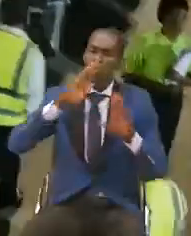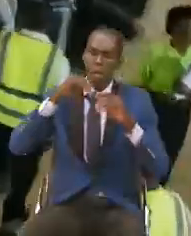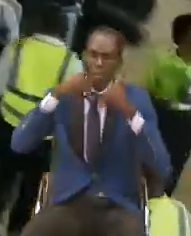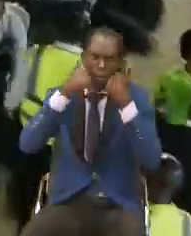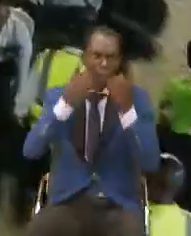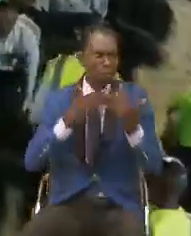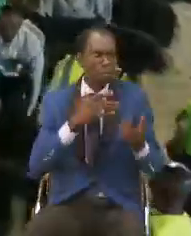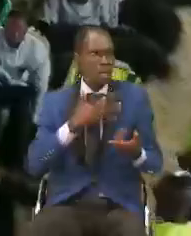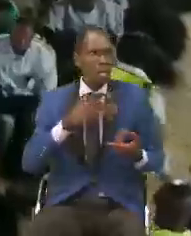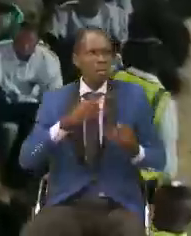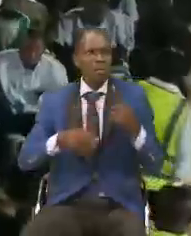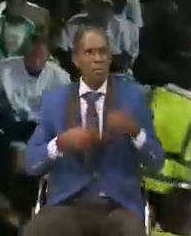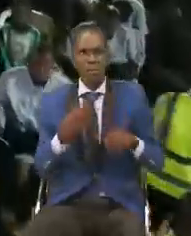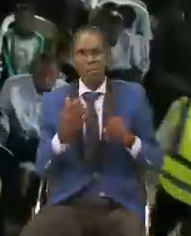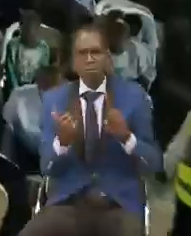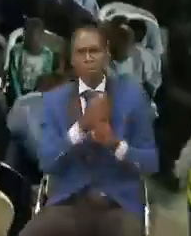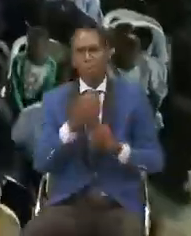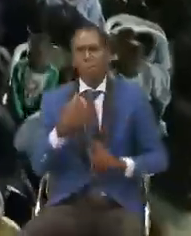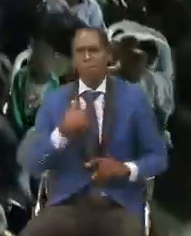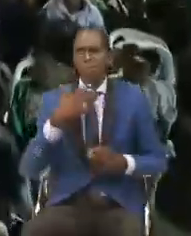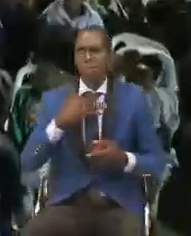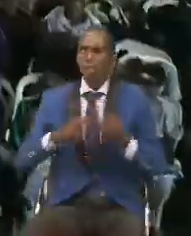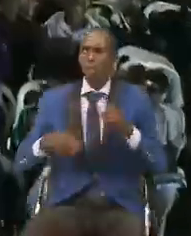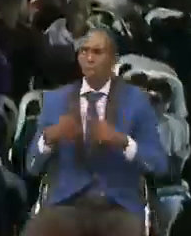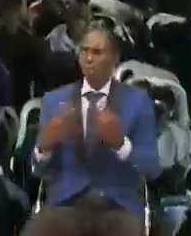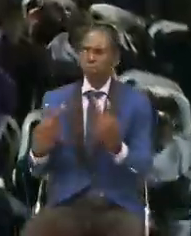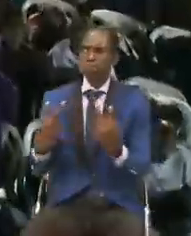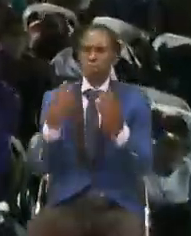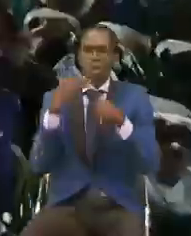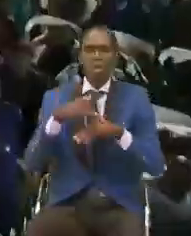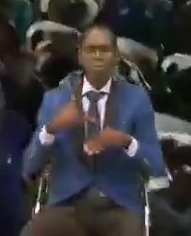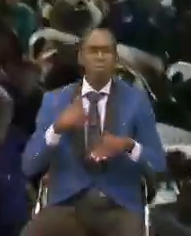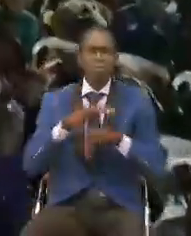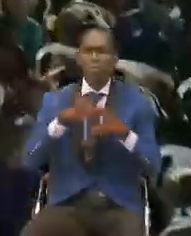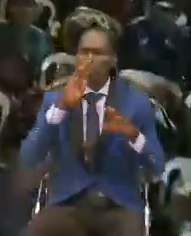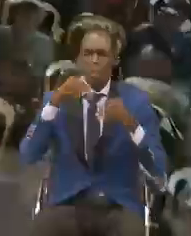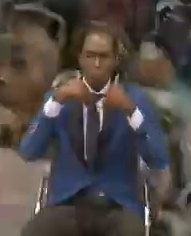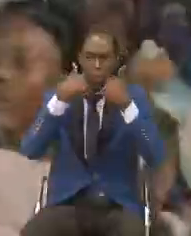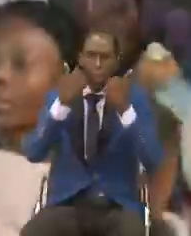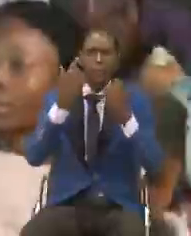anywhere you are in the in the auditorium there in the hall there anywhere there in front of me